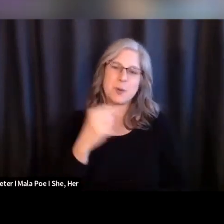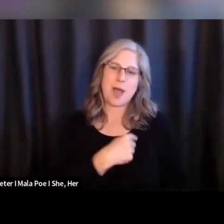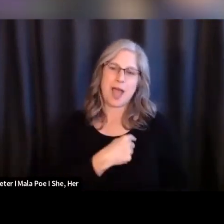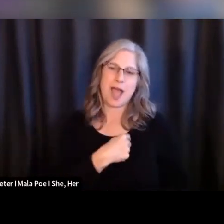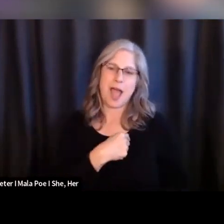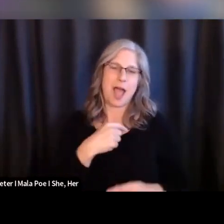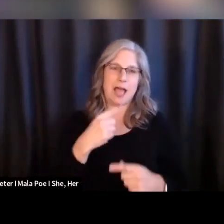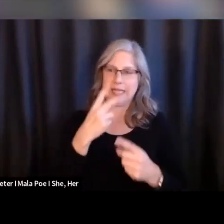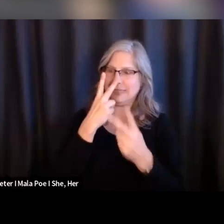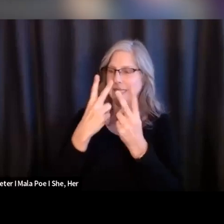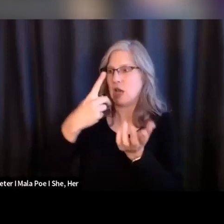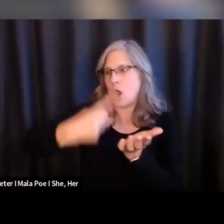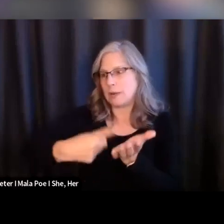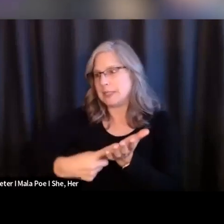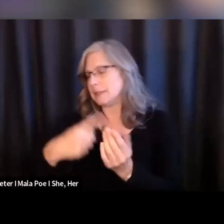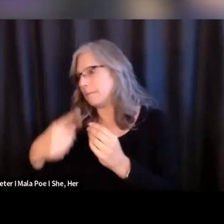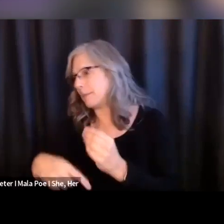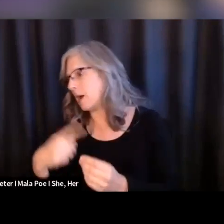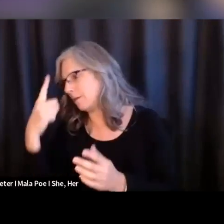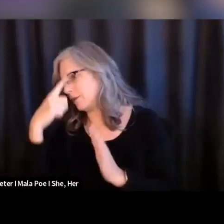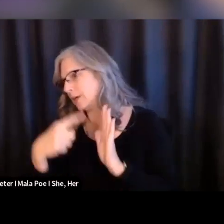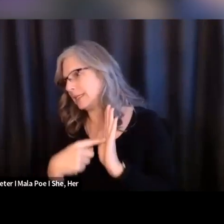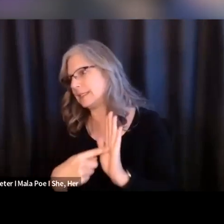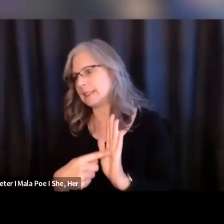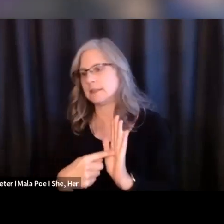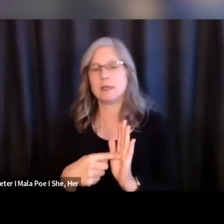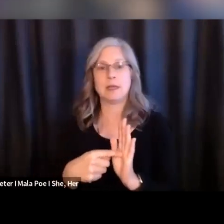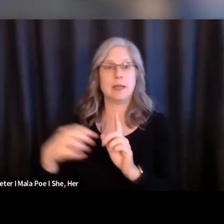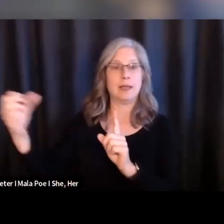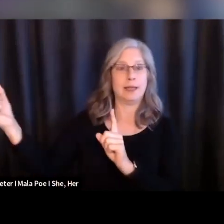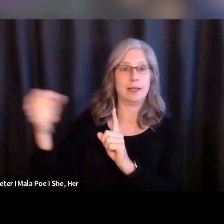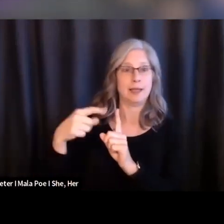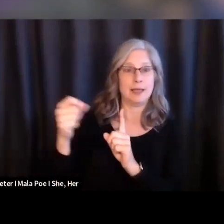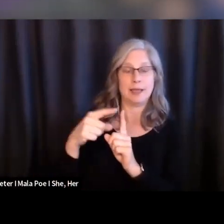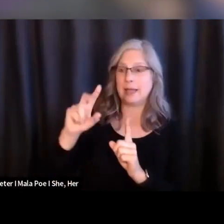for instance, um, input quantity being related to things like SES